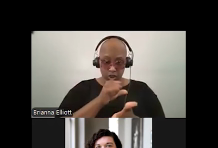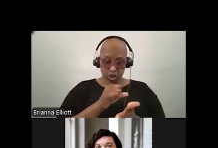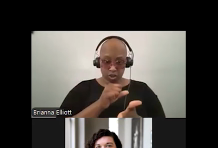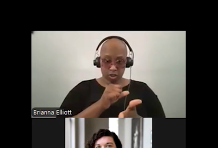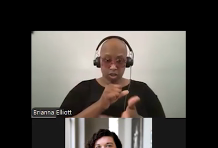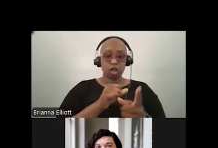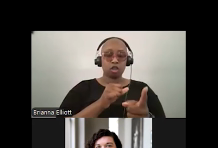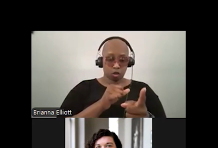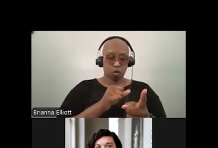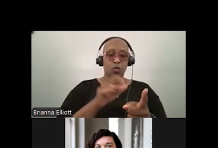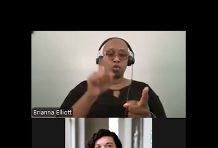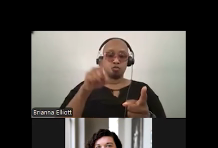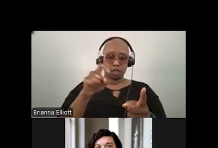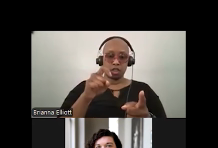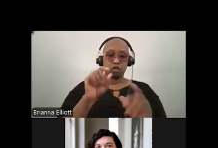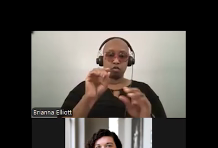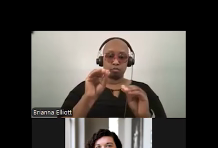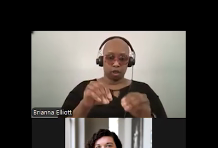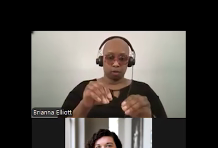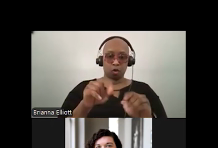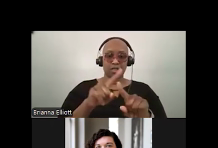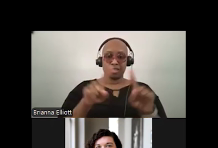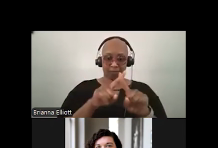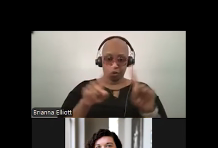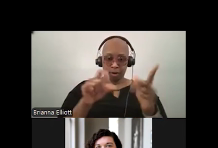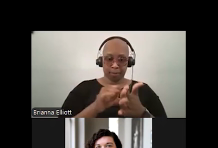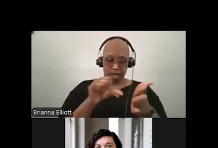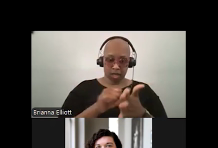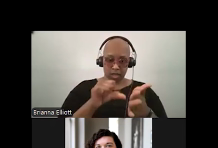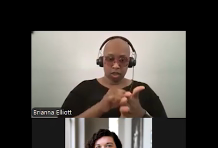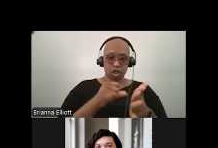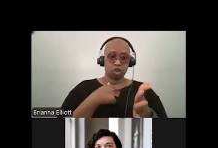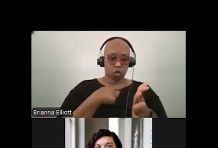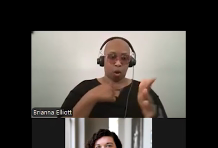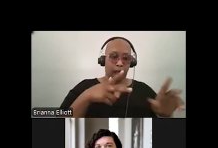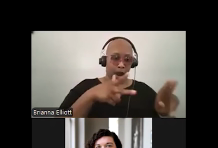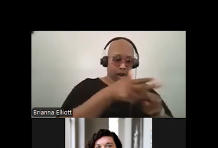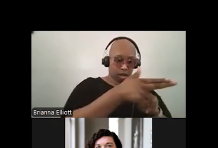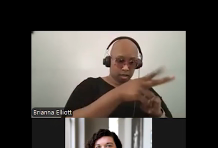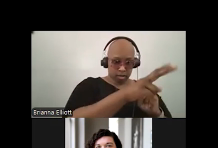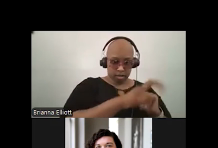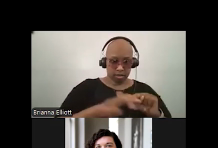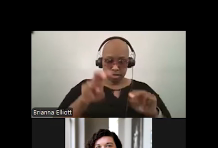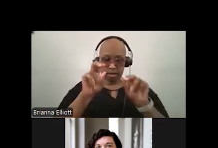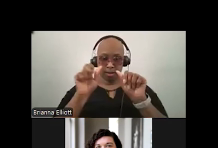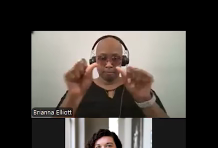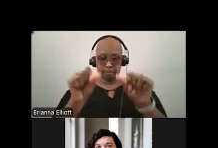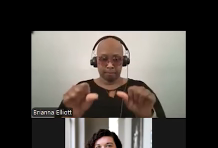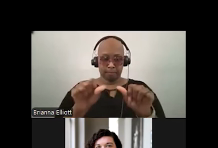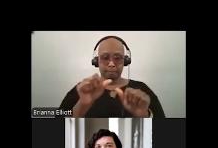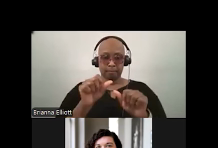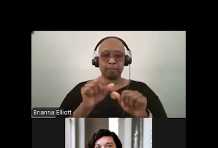separate sheets. So right there, I cut the table from that page and I pasted it on this page. And